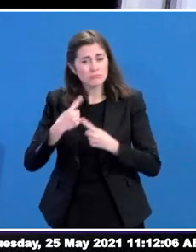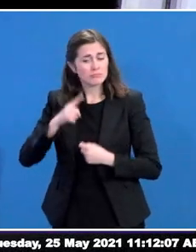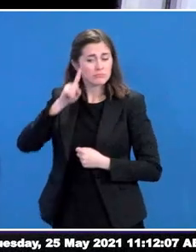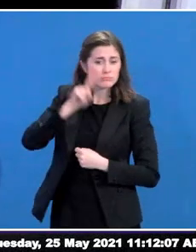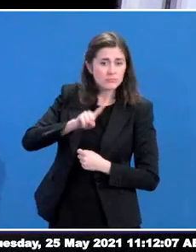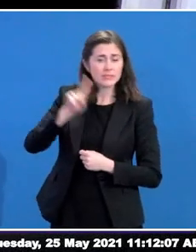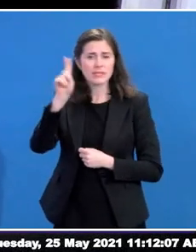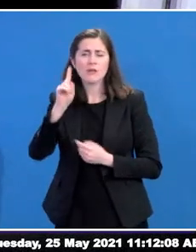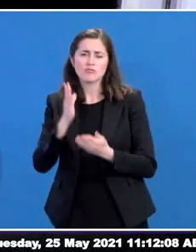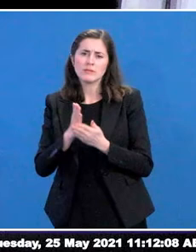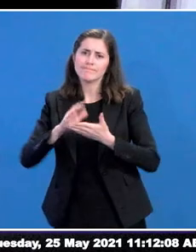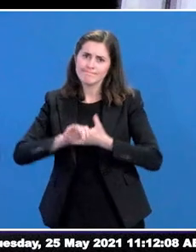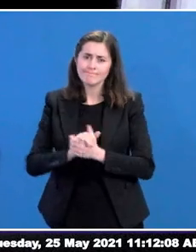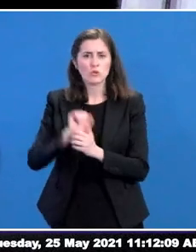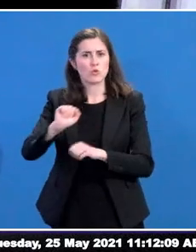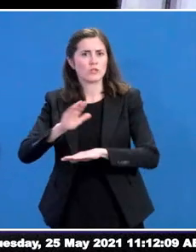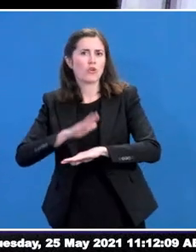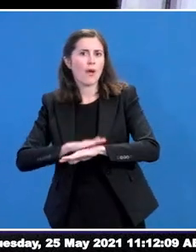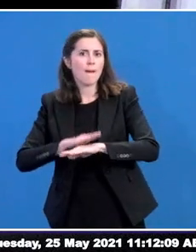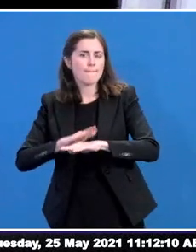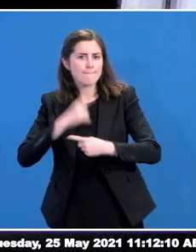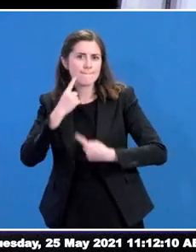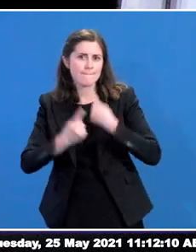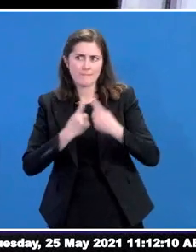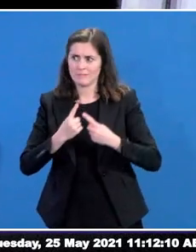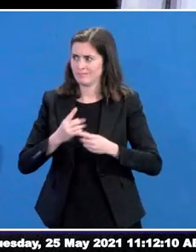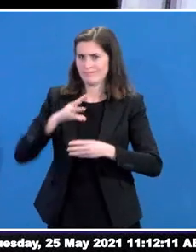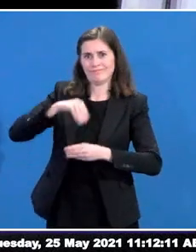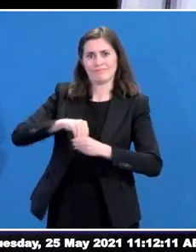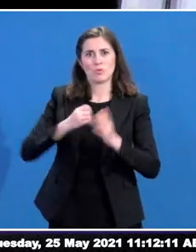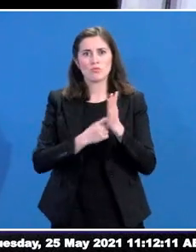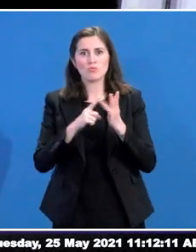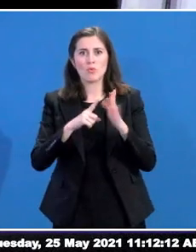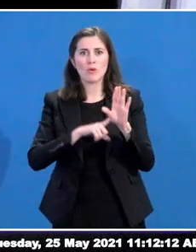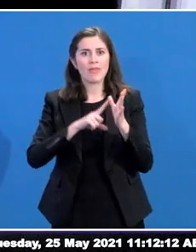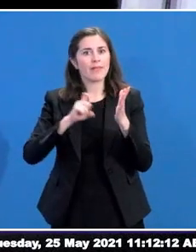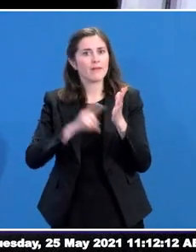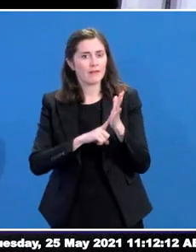We are very grateful for your contribution to the work of the commission. We know that it's not an easy task.